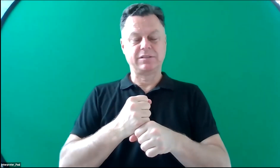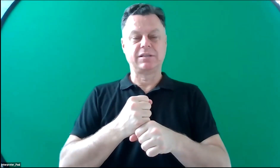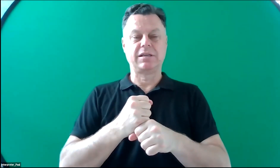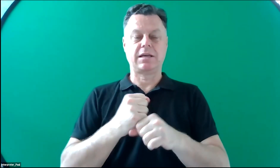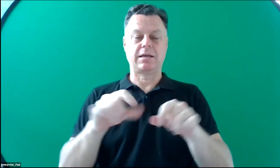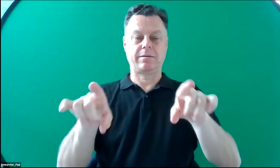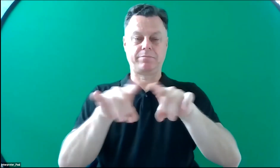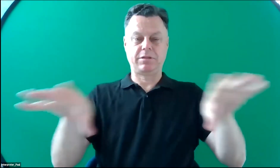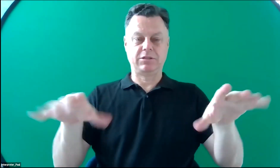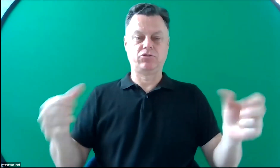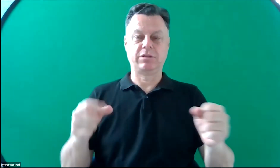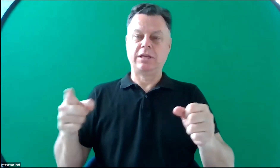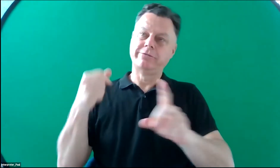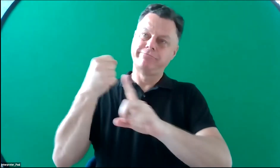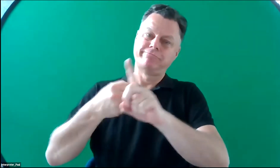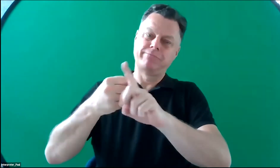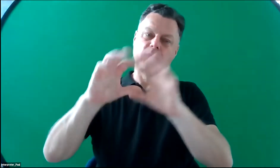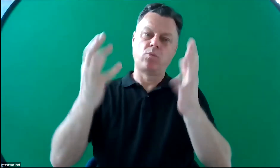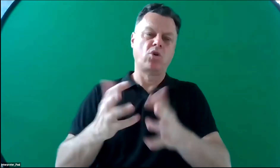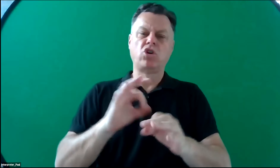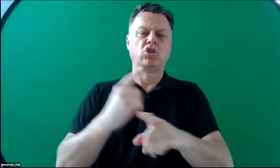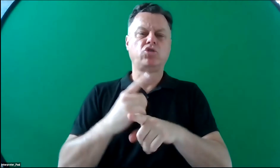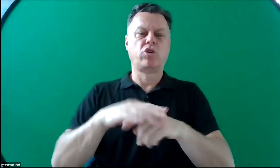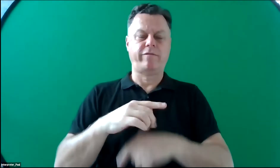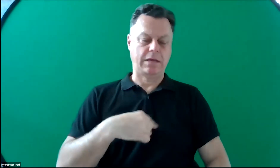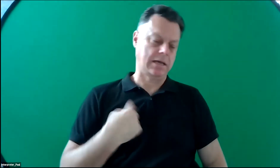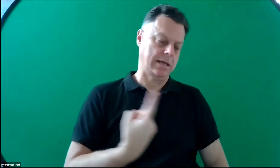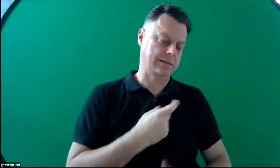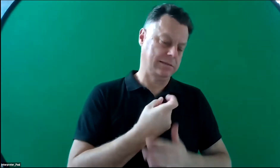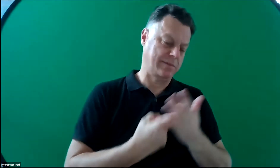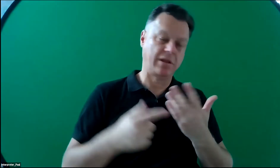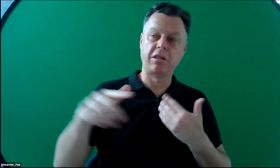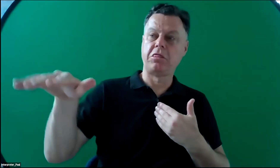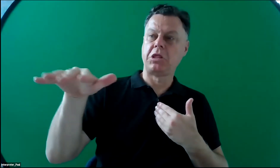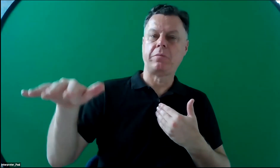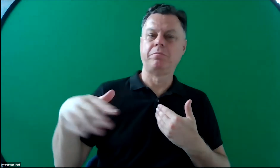for a world where we no longer talk about us and them and, instead, just talk about